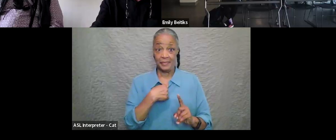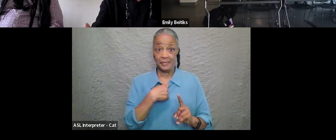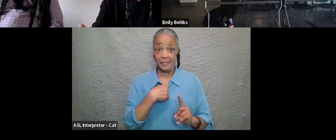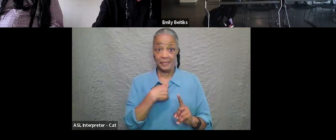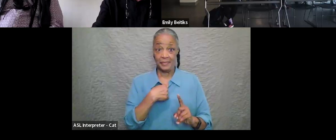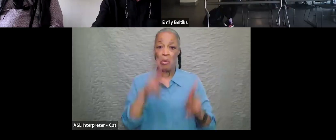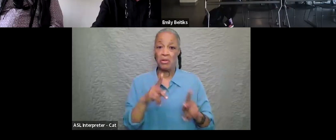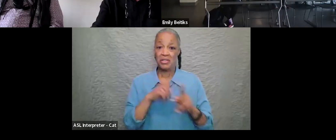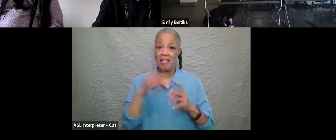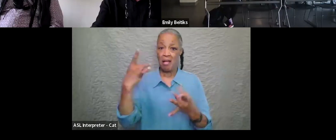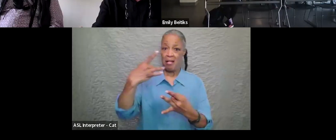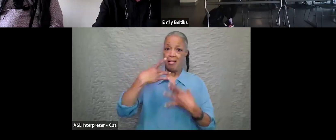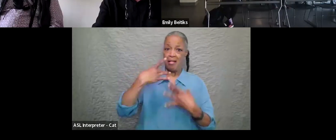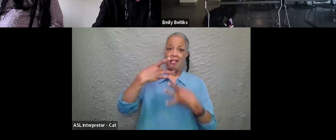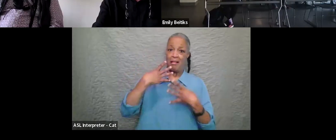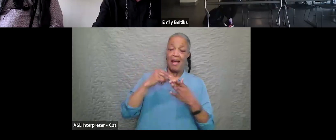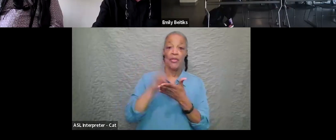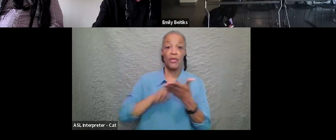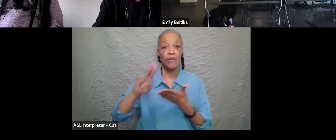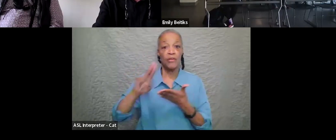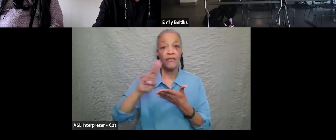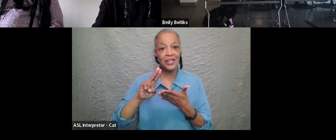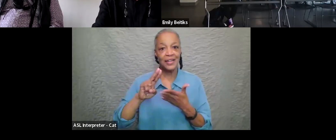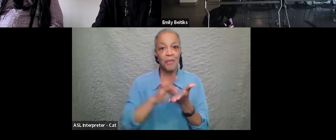at the University medical school myself.